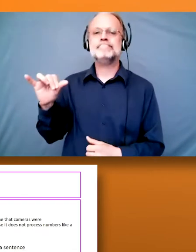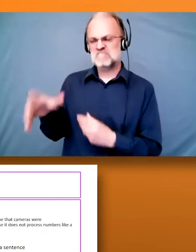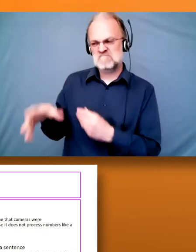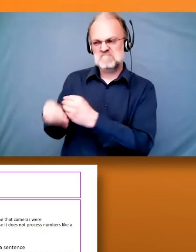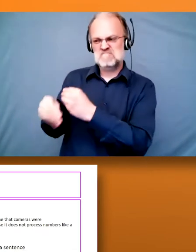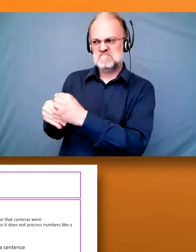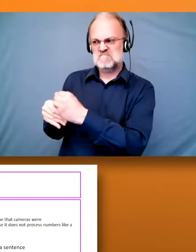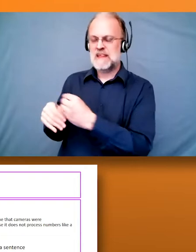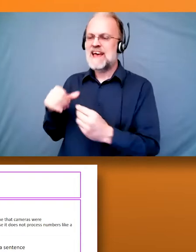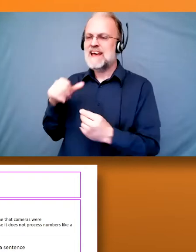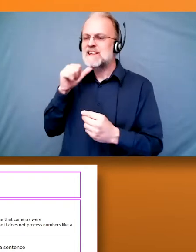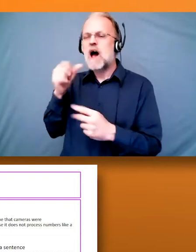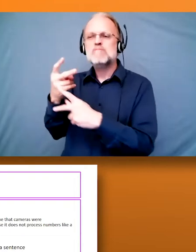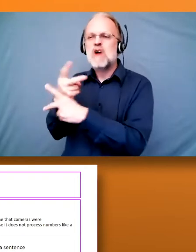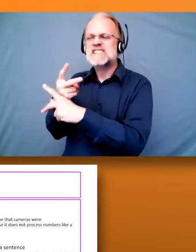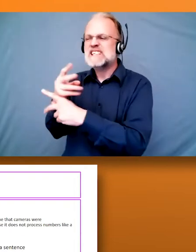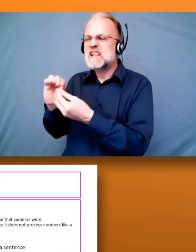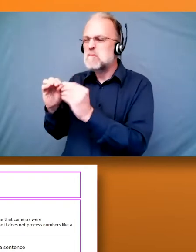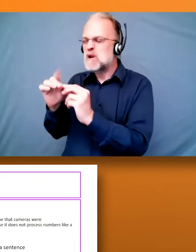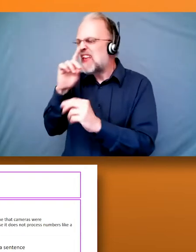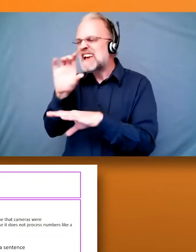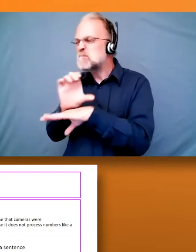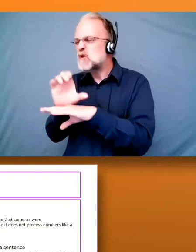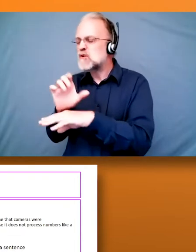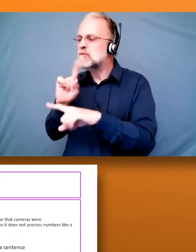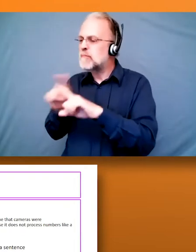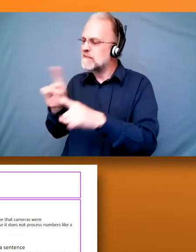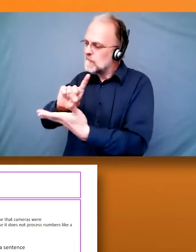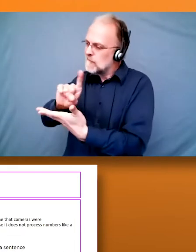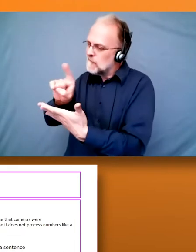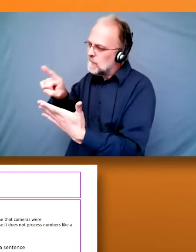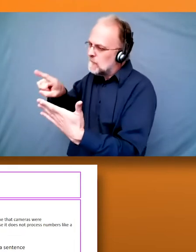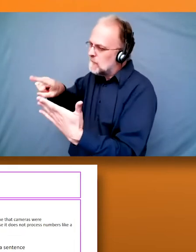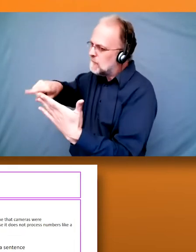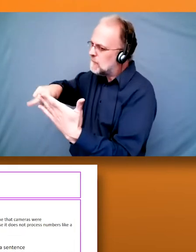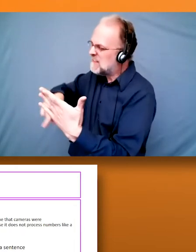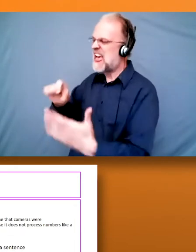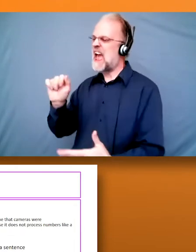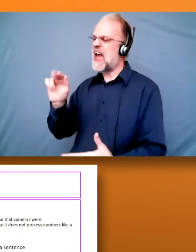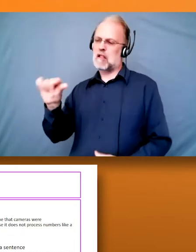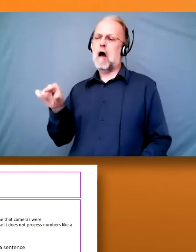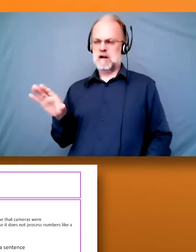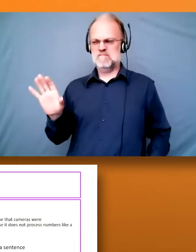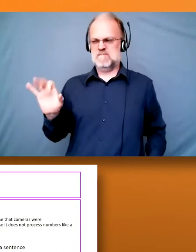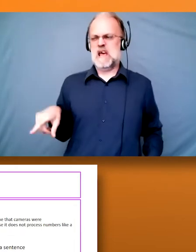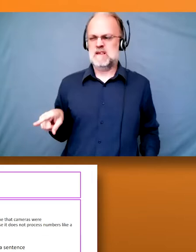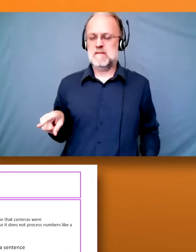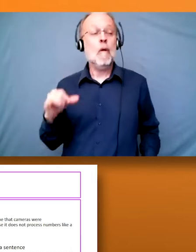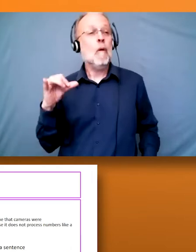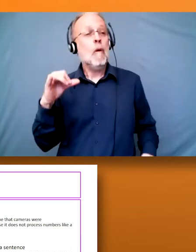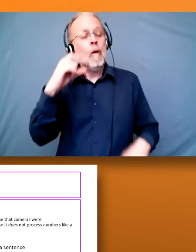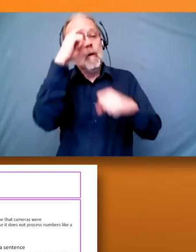And then you add the information of not processing numbers like a computer does, and that's actually what analog means.